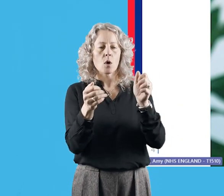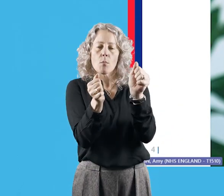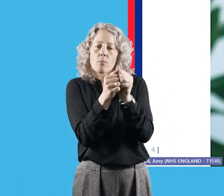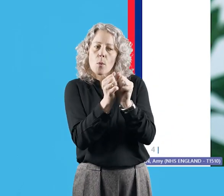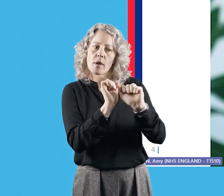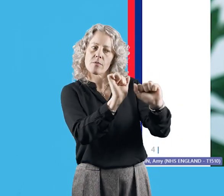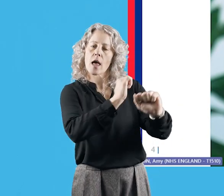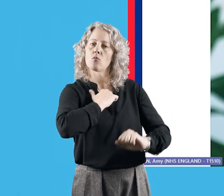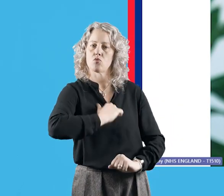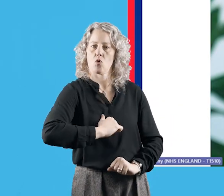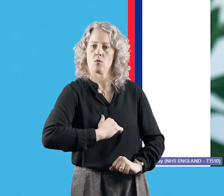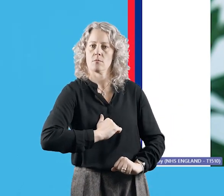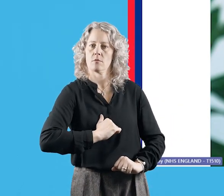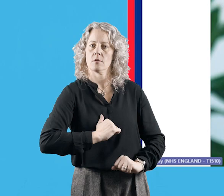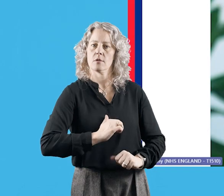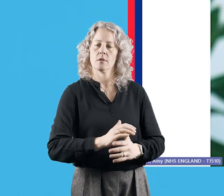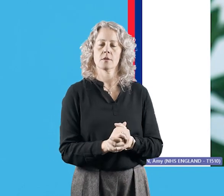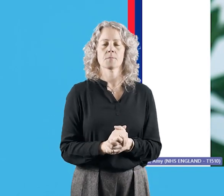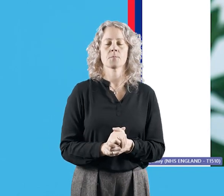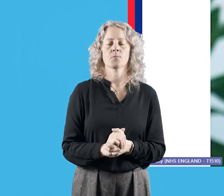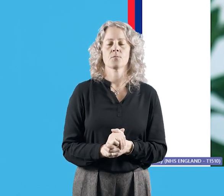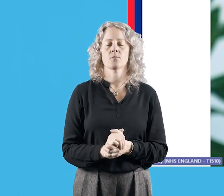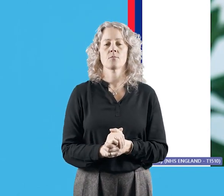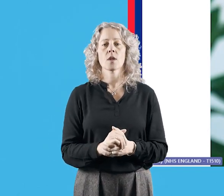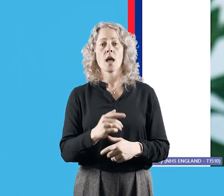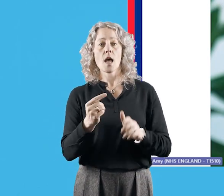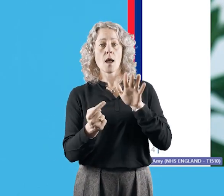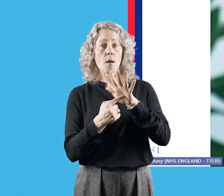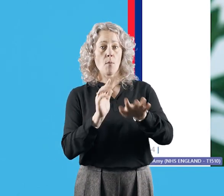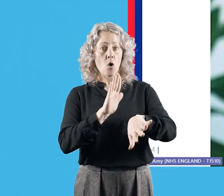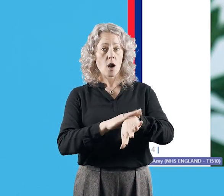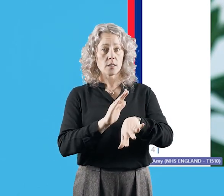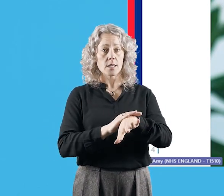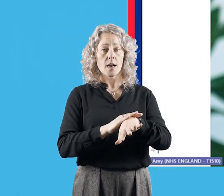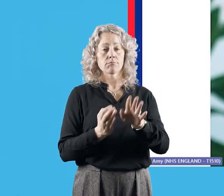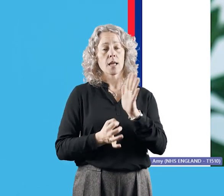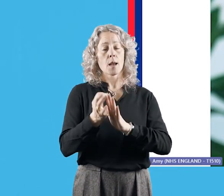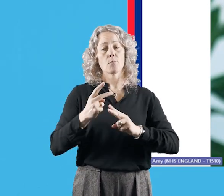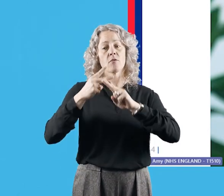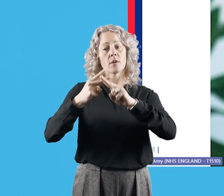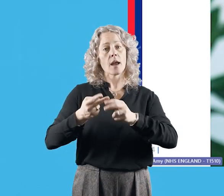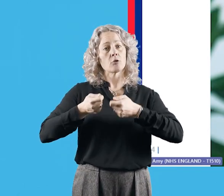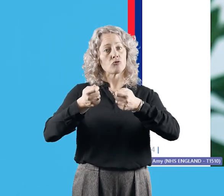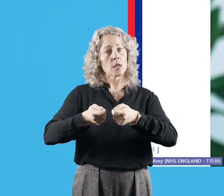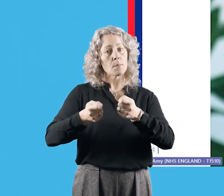significant moment in the journey towards improving the care and treatment of people with a learning disability and